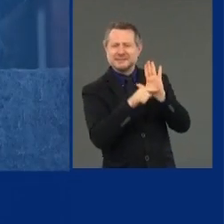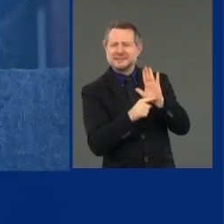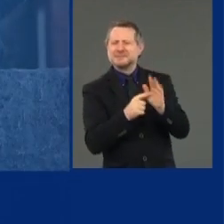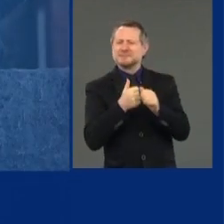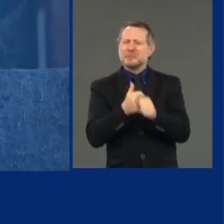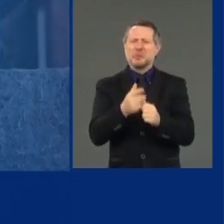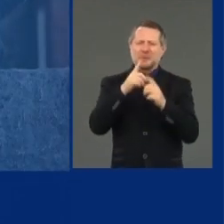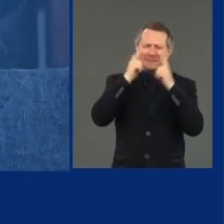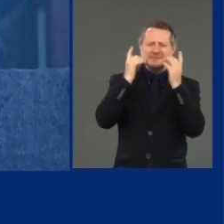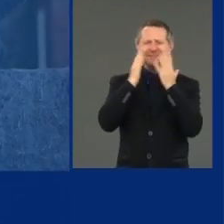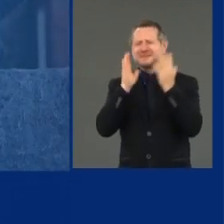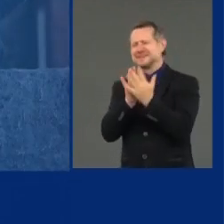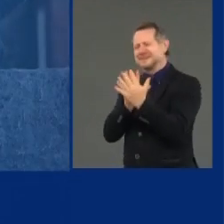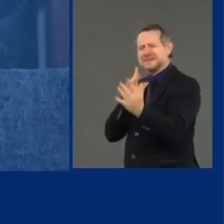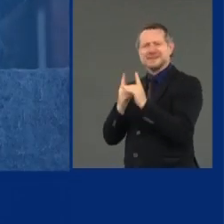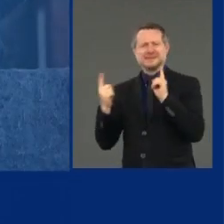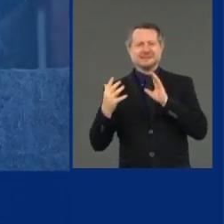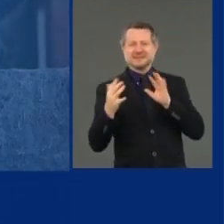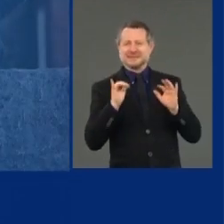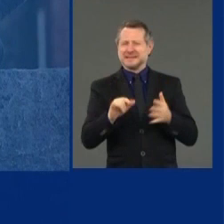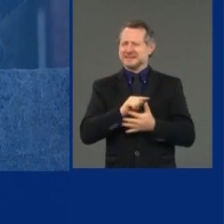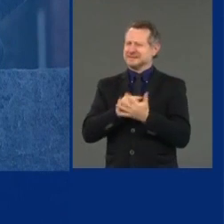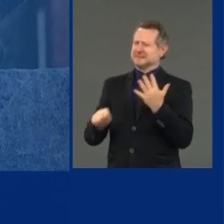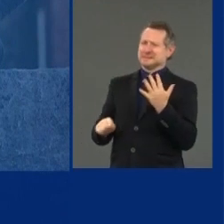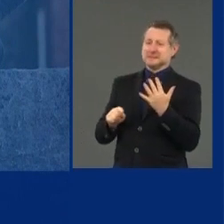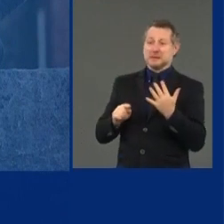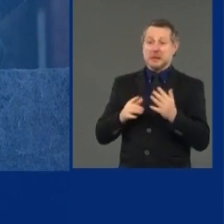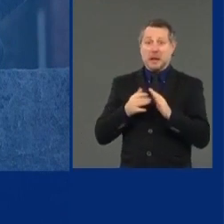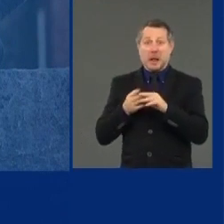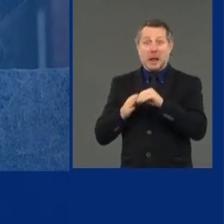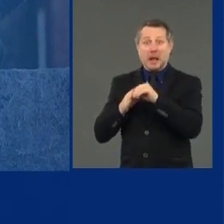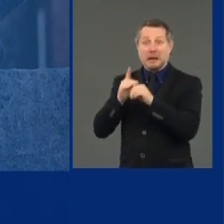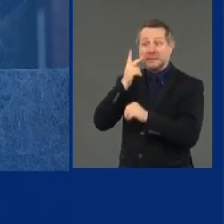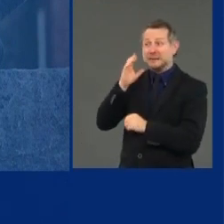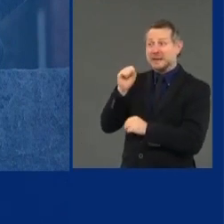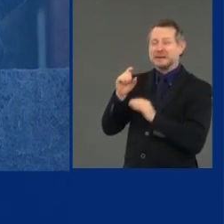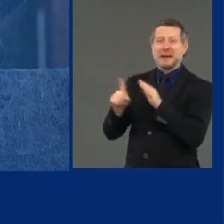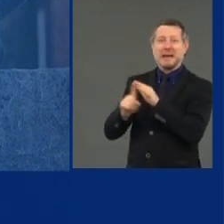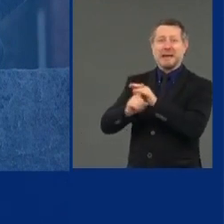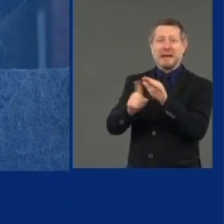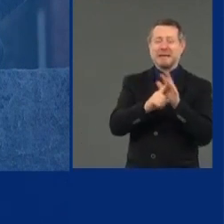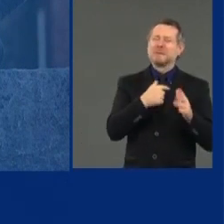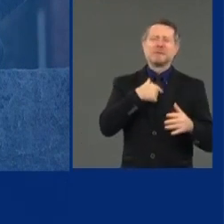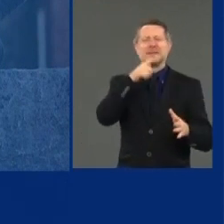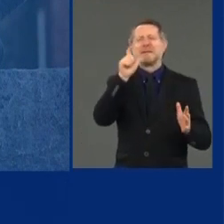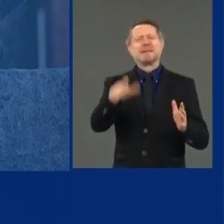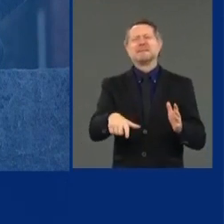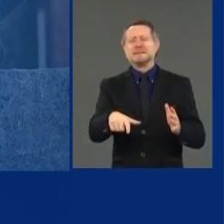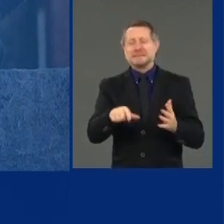PRECAUTIONS YOU DON'T NECESSARILY NEED TO SEE A RISE